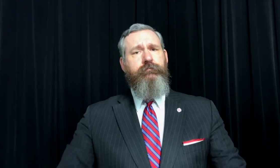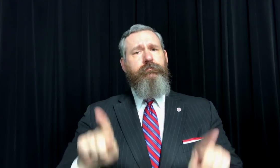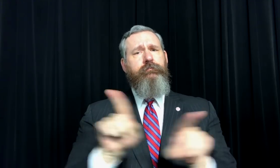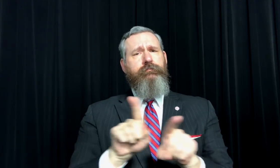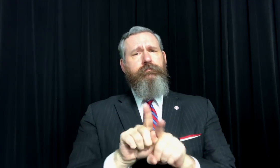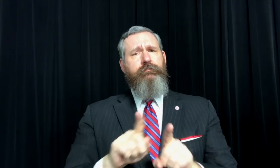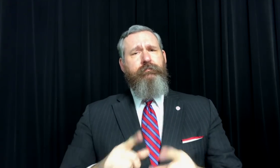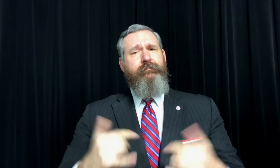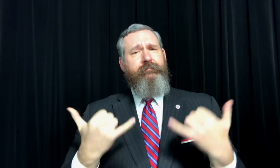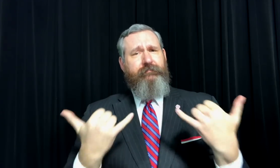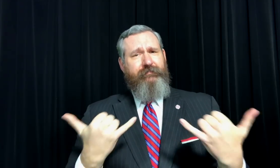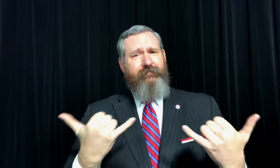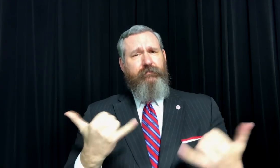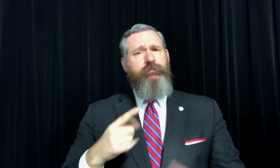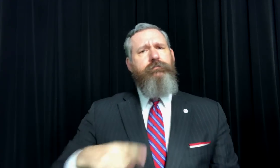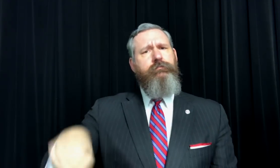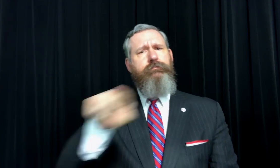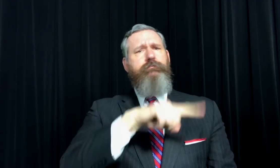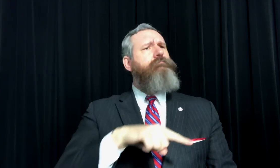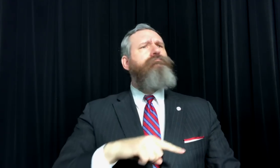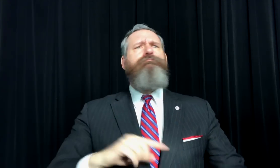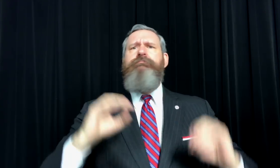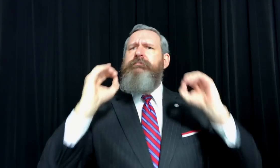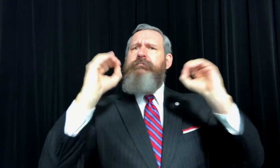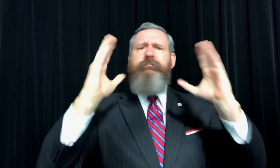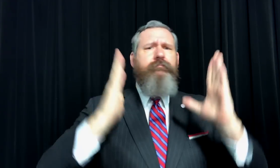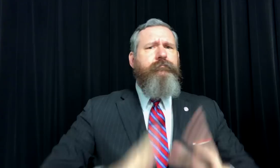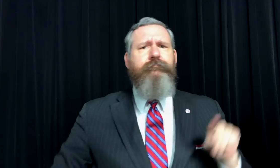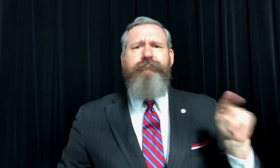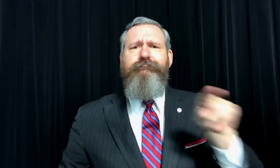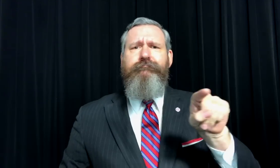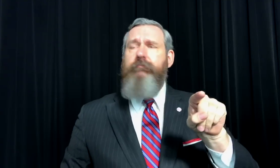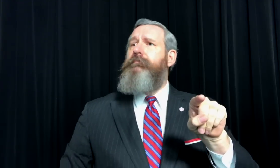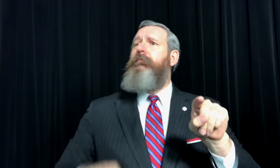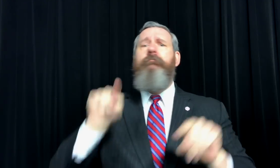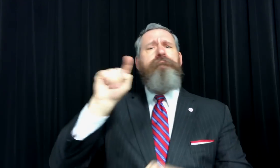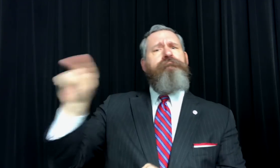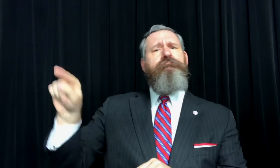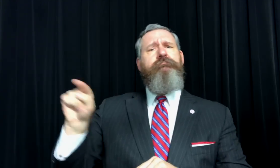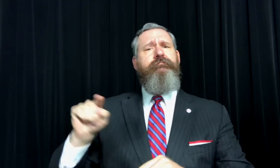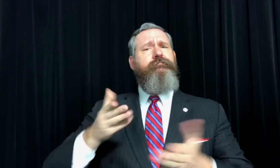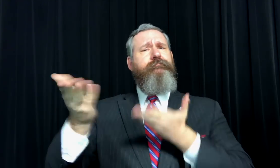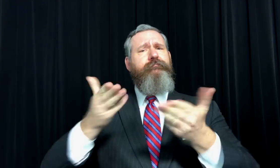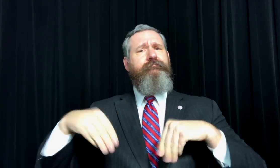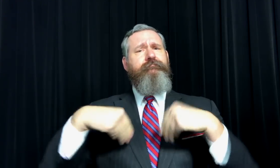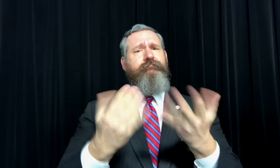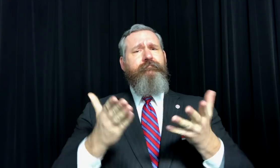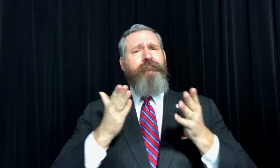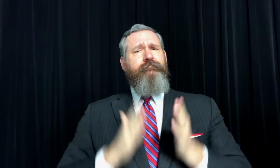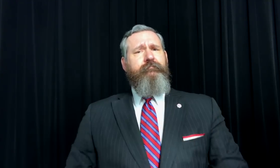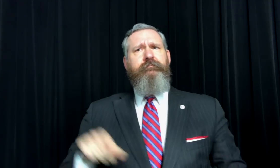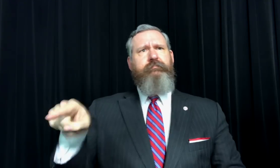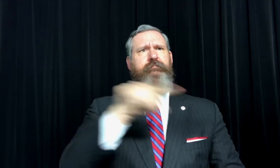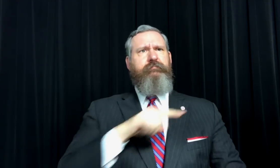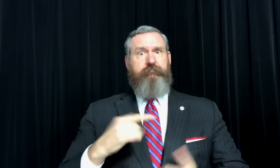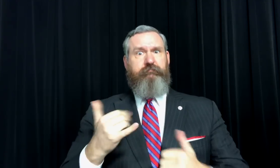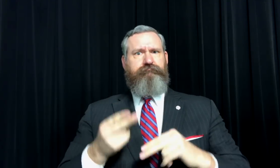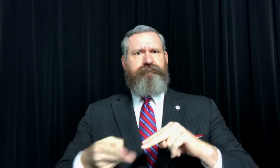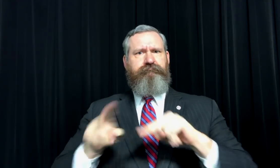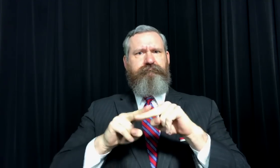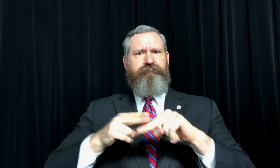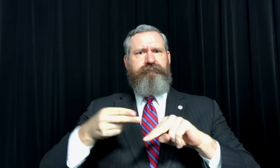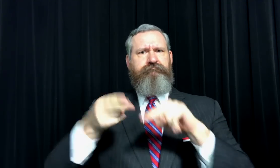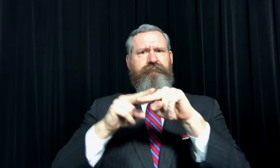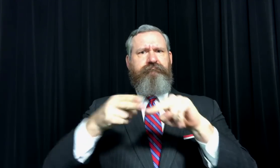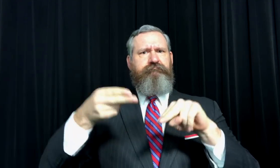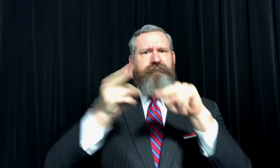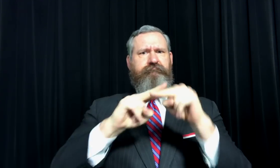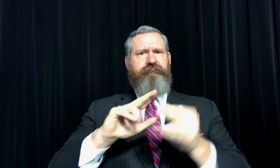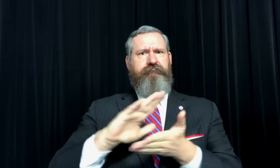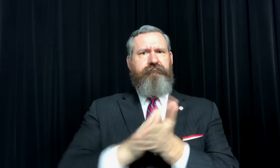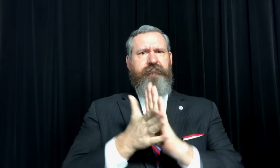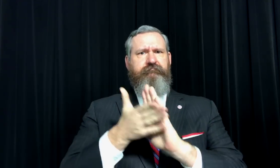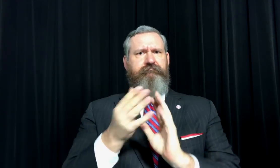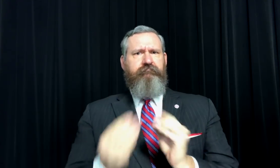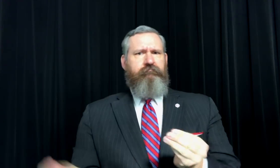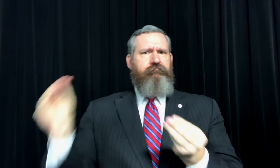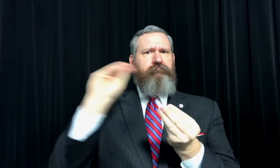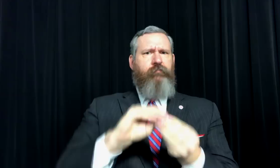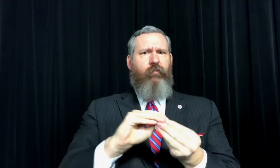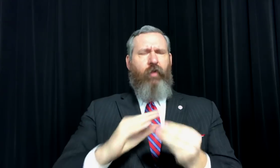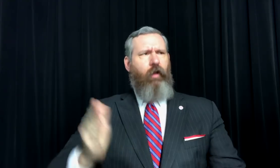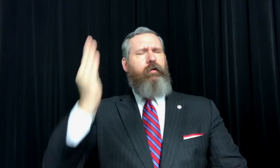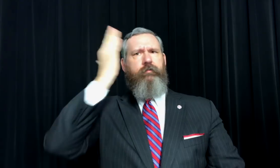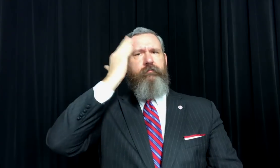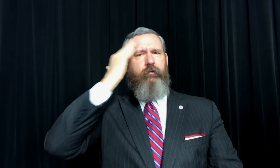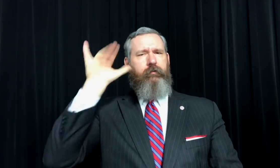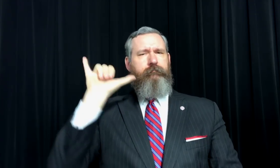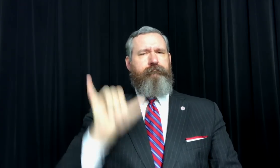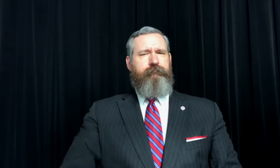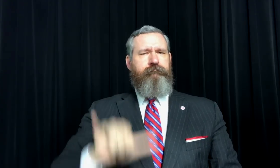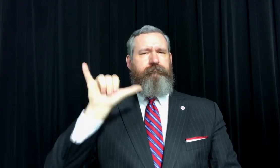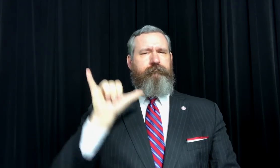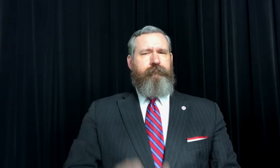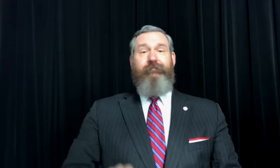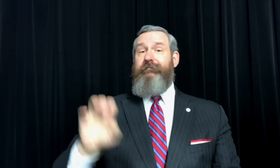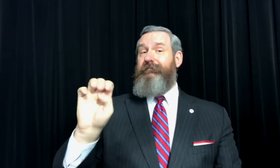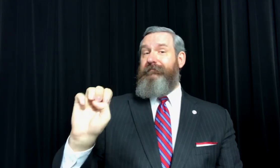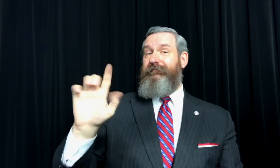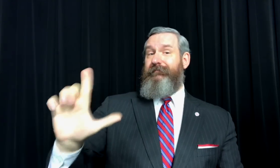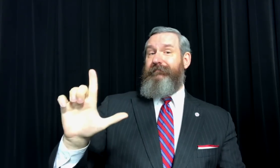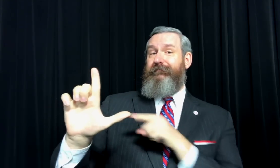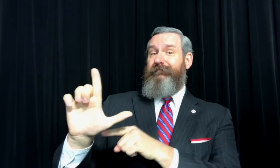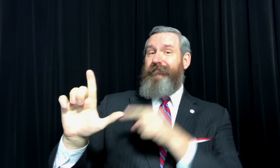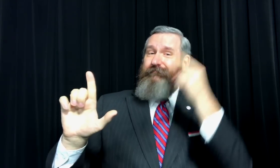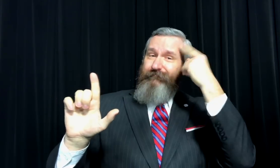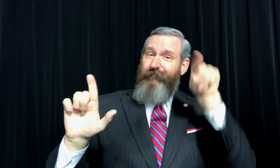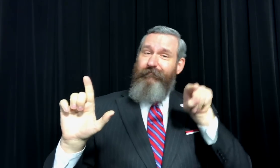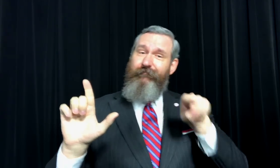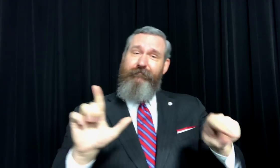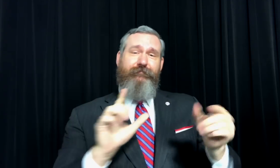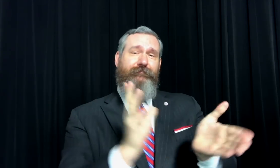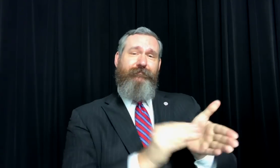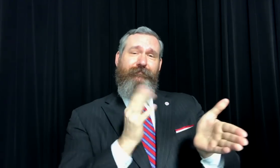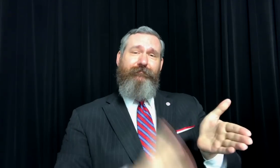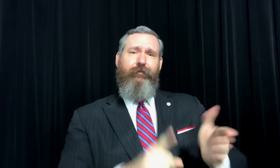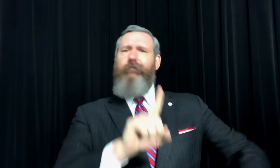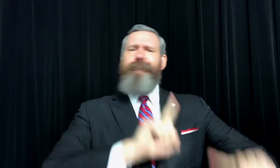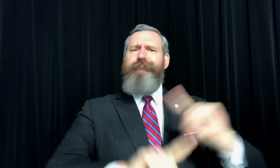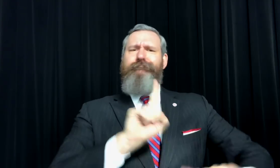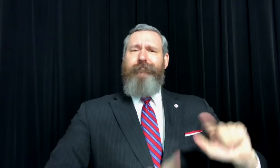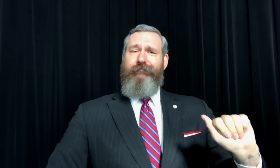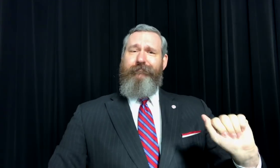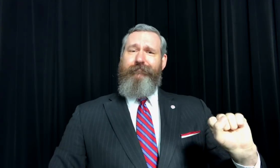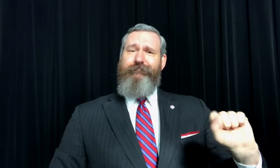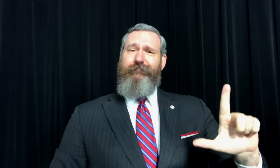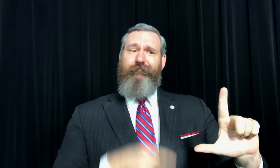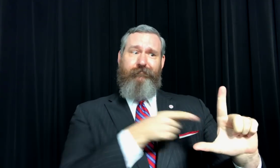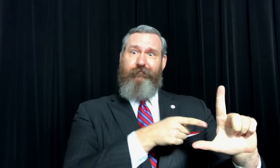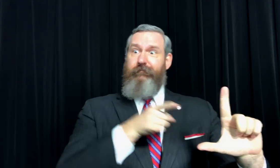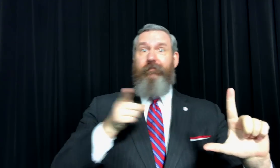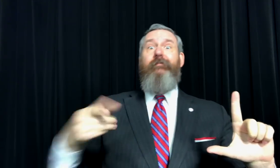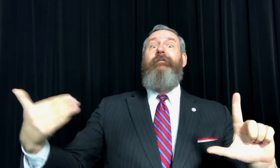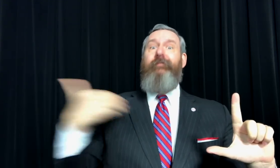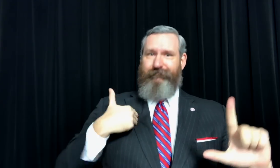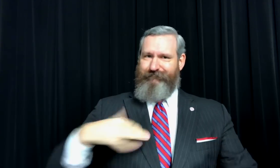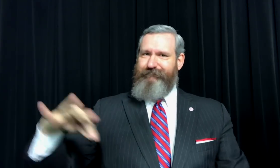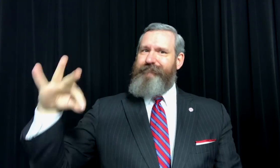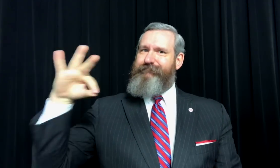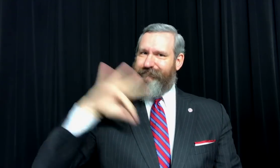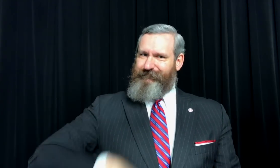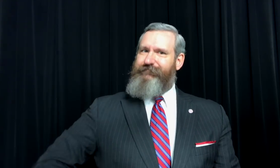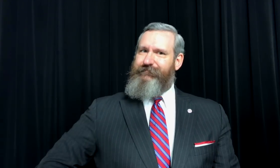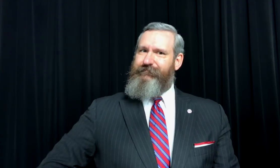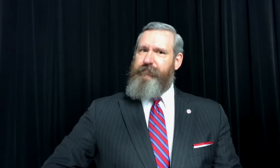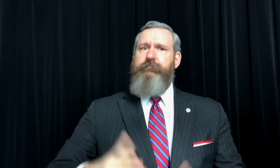As educators and service providers become more aware of the benefits of EL for students using ASL,